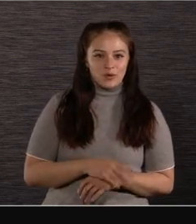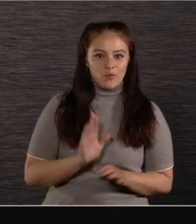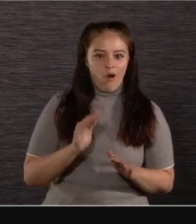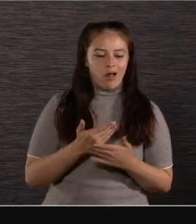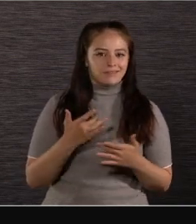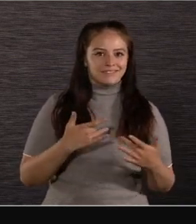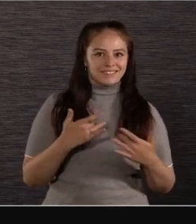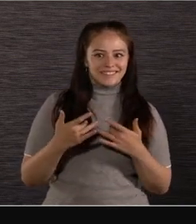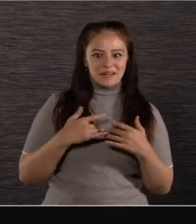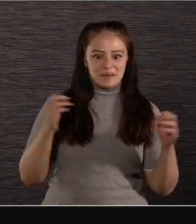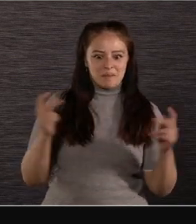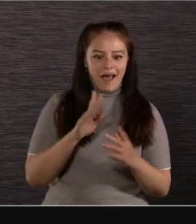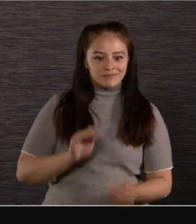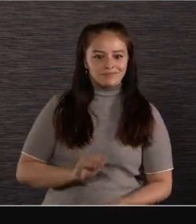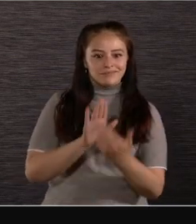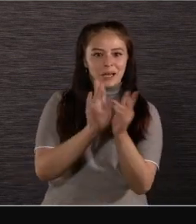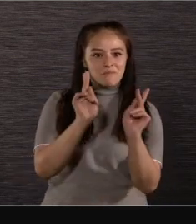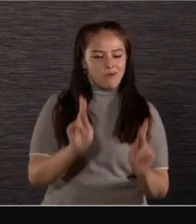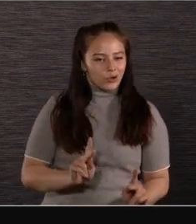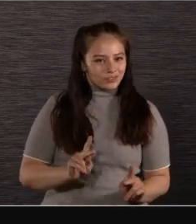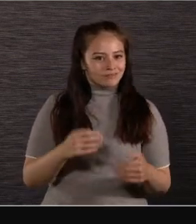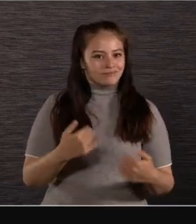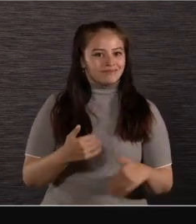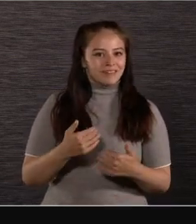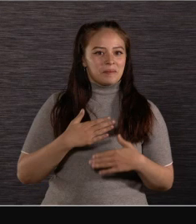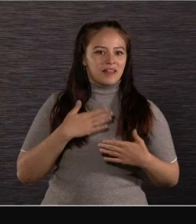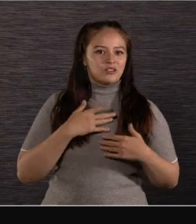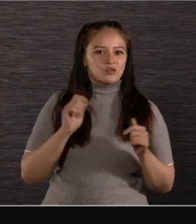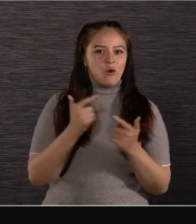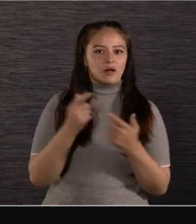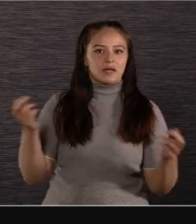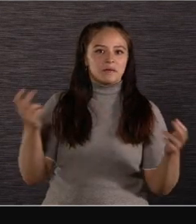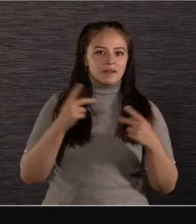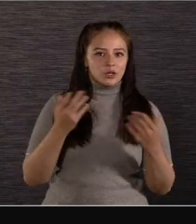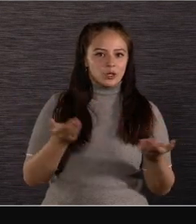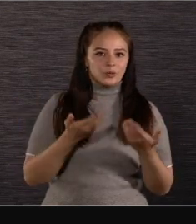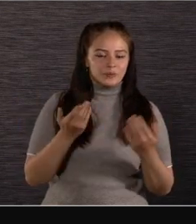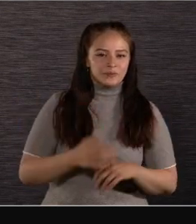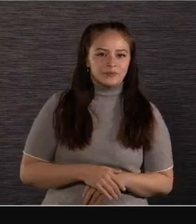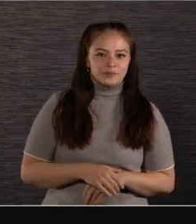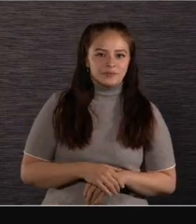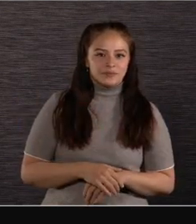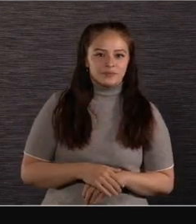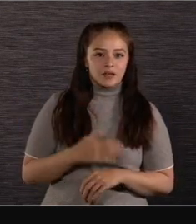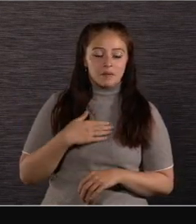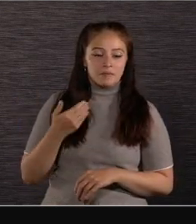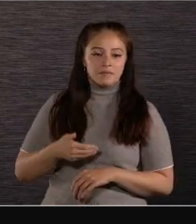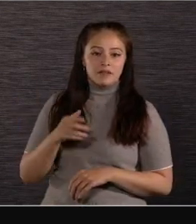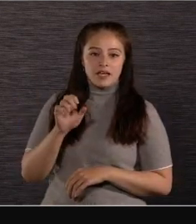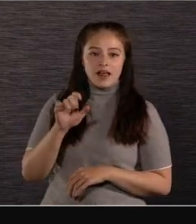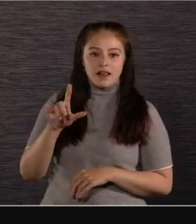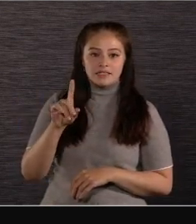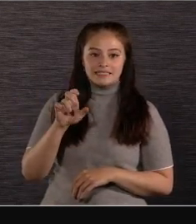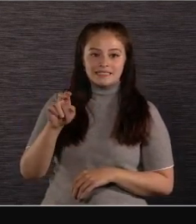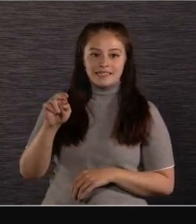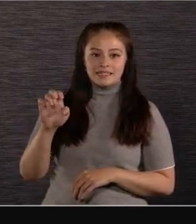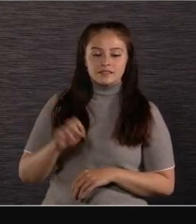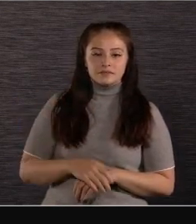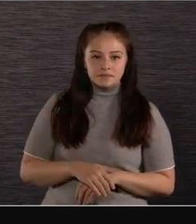to be back in person and glad you all came out to join us. My name is El-Deane. I'm with the Airpeak team and today it's my pleasure